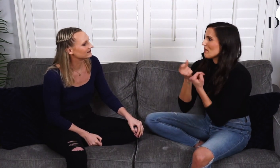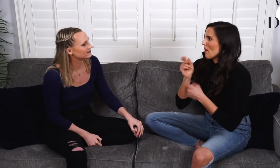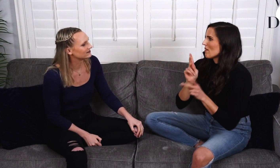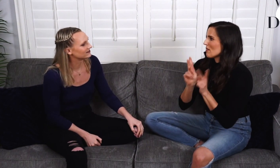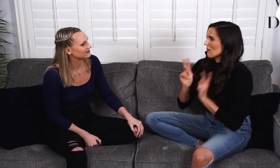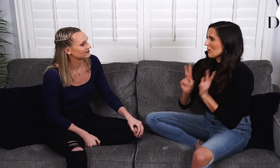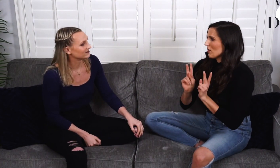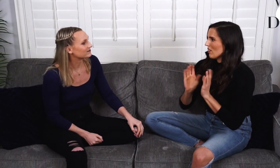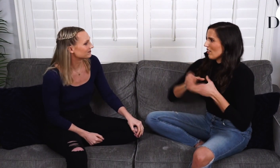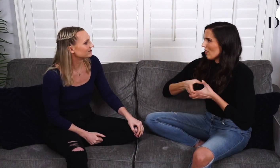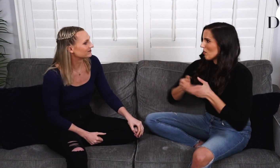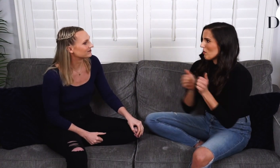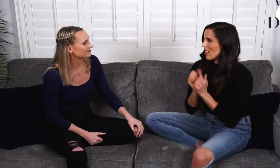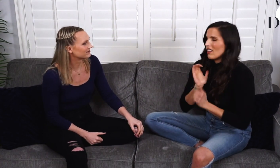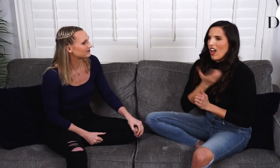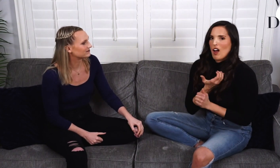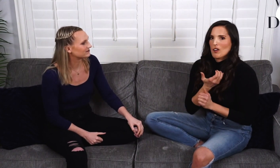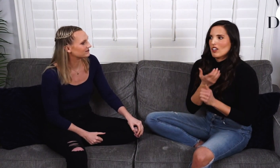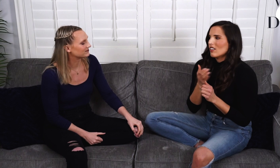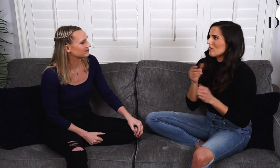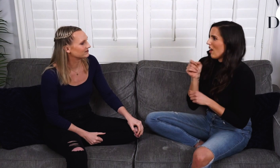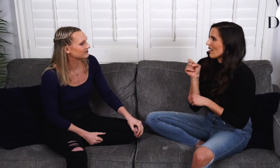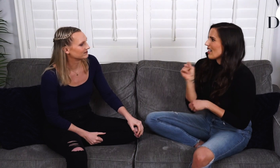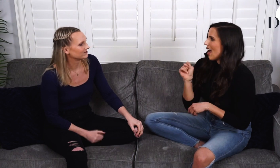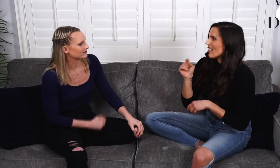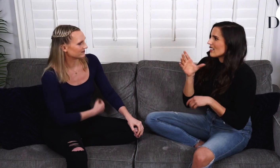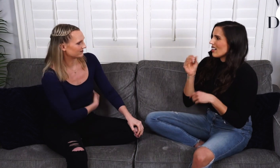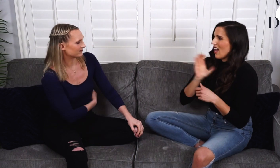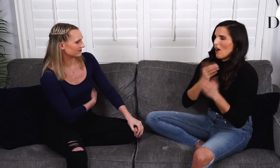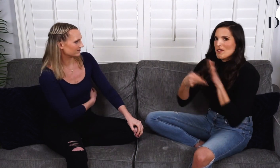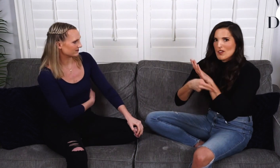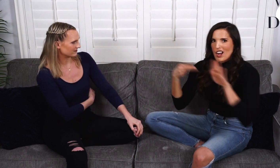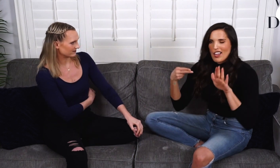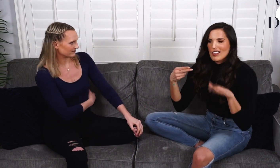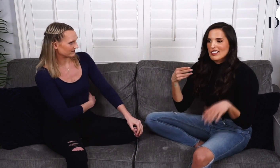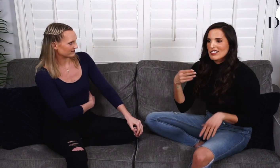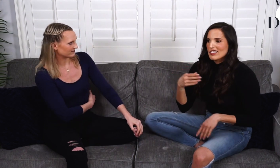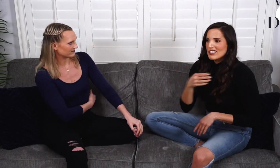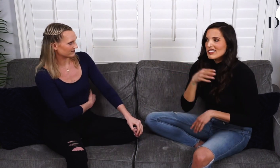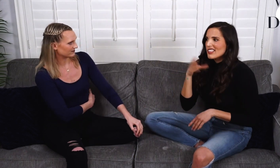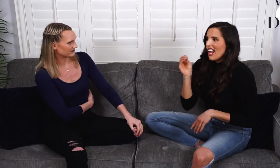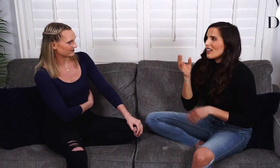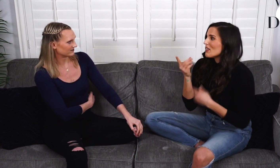of people with our podcast and our brand and